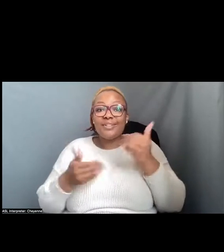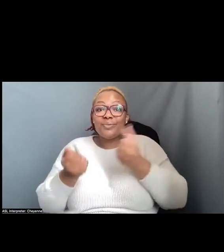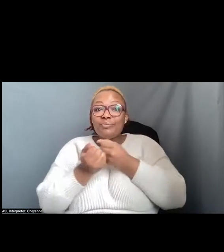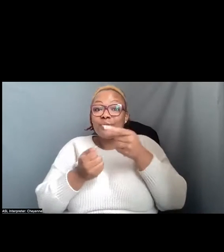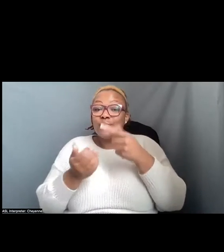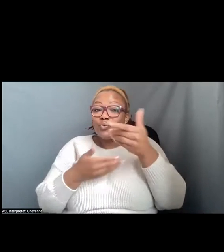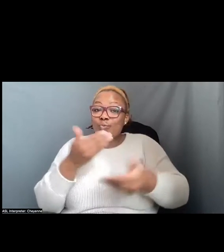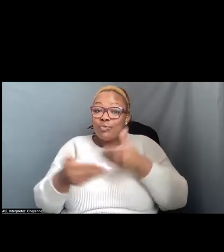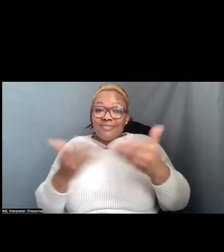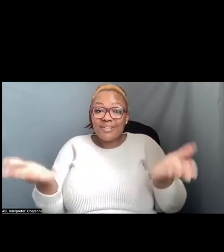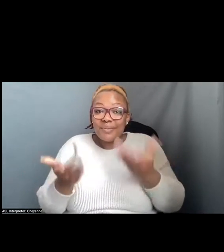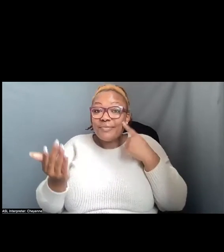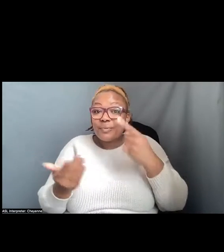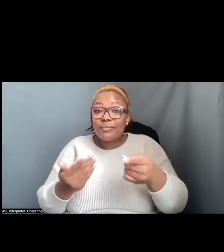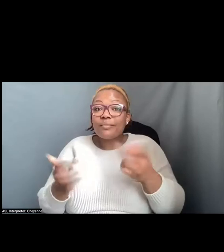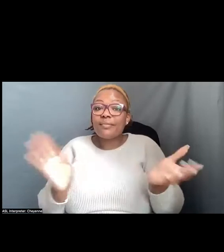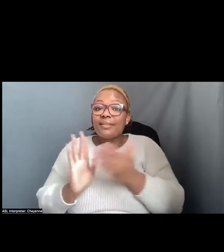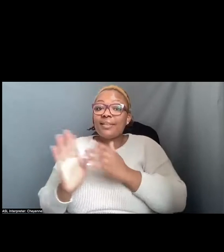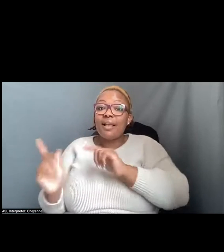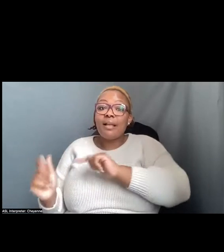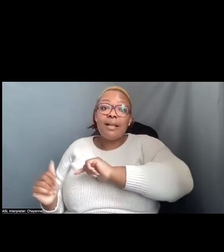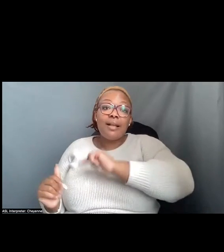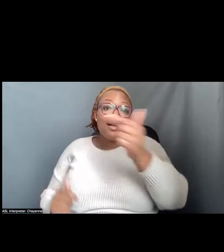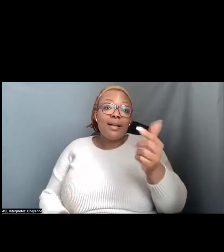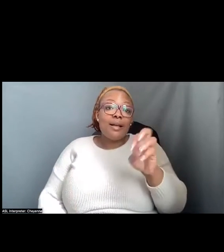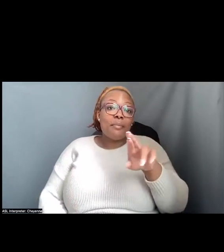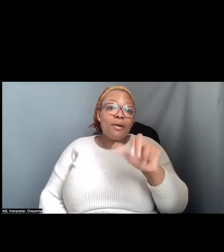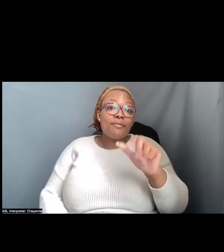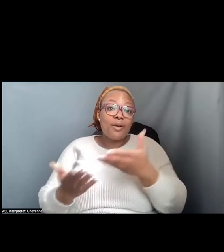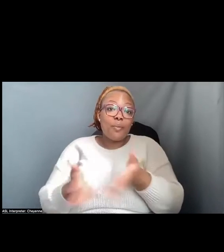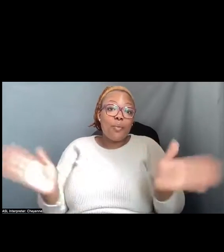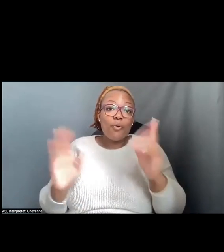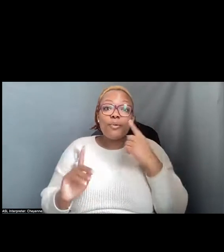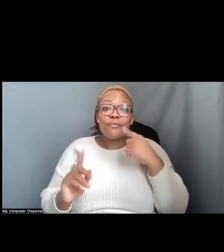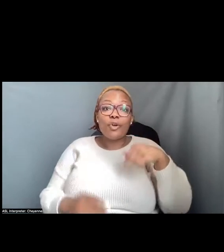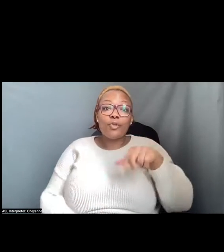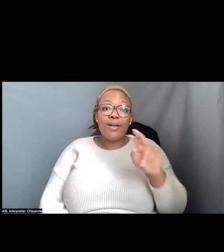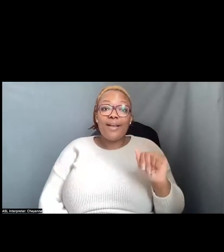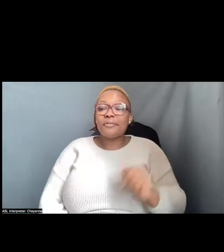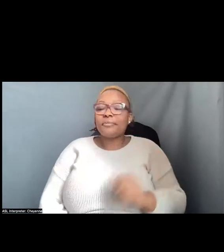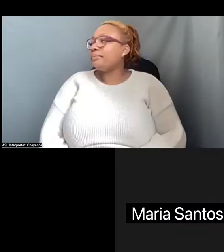With that, I will pass it back to Maria and maybe we can open it up for Q&A.